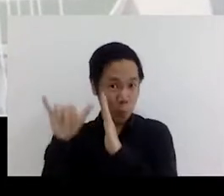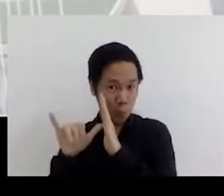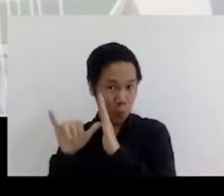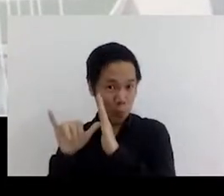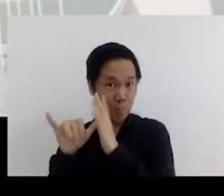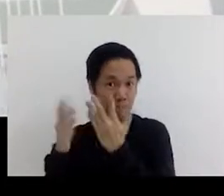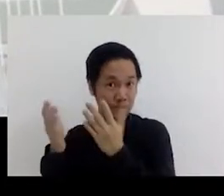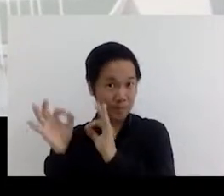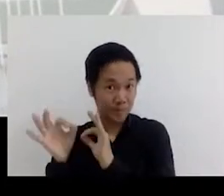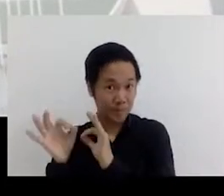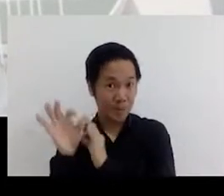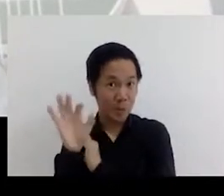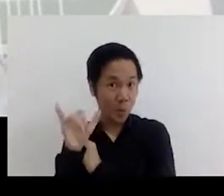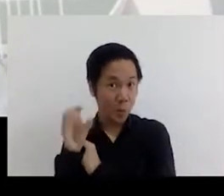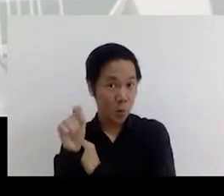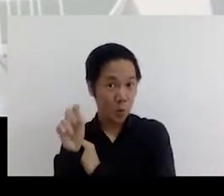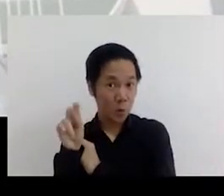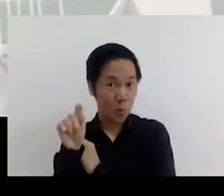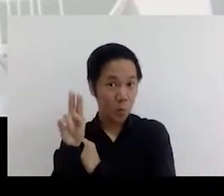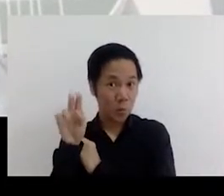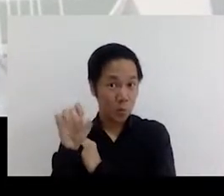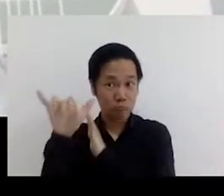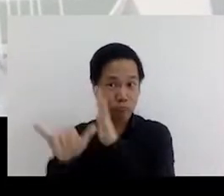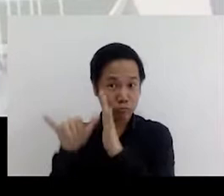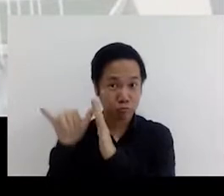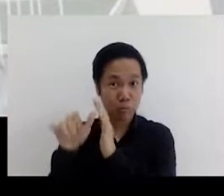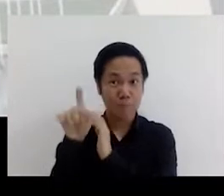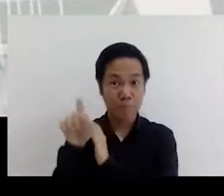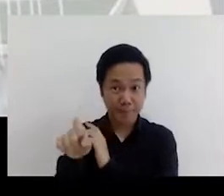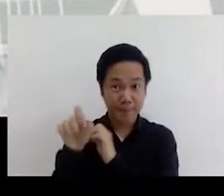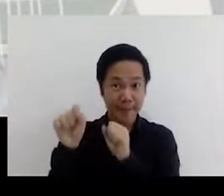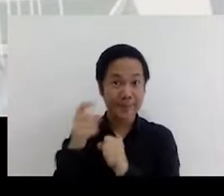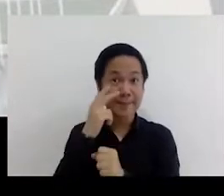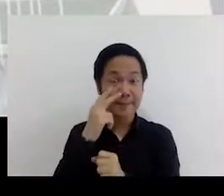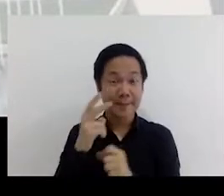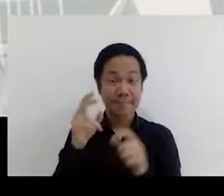the YouTube link is working and visible.